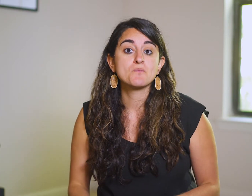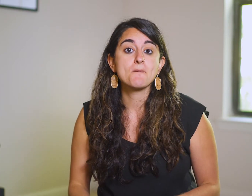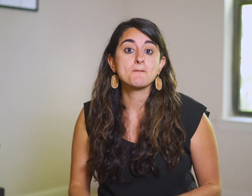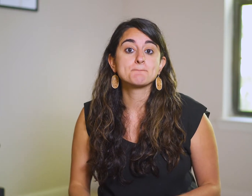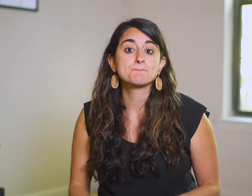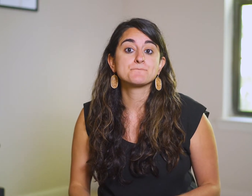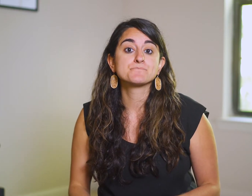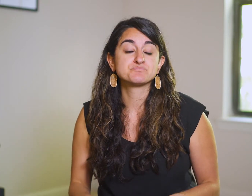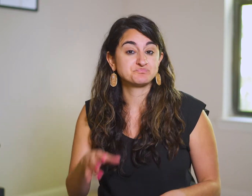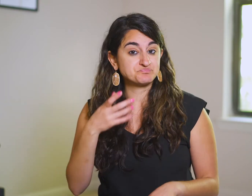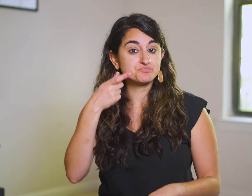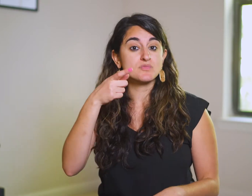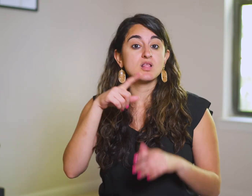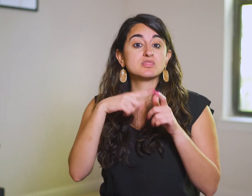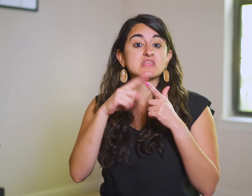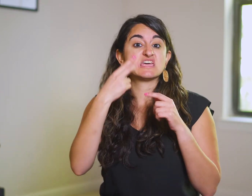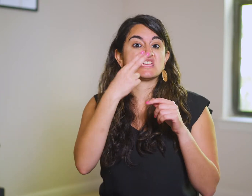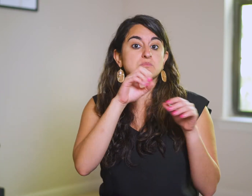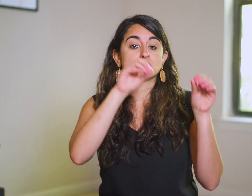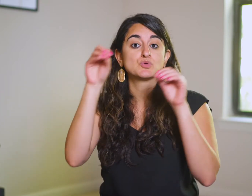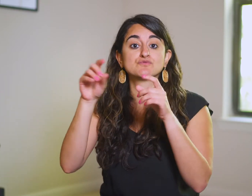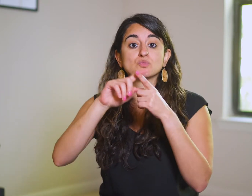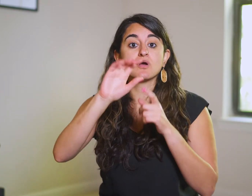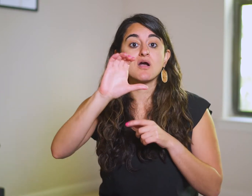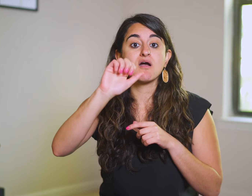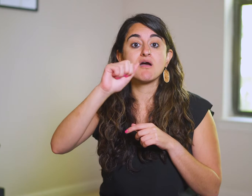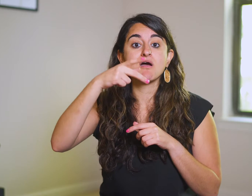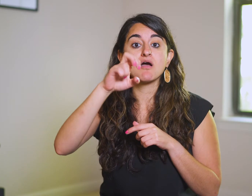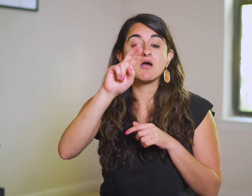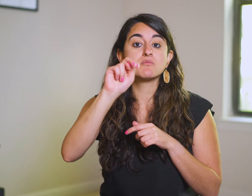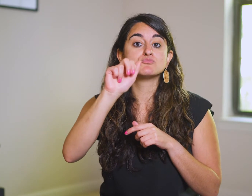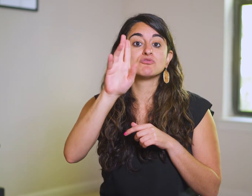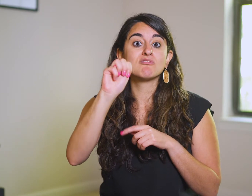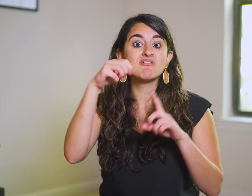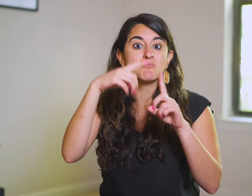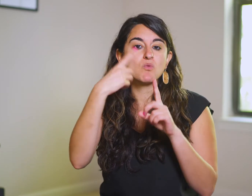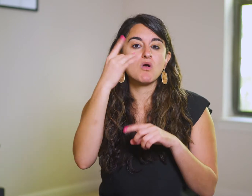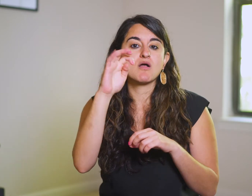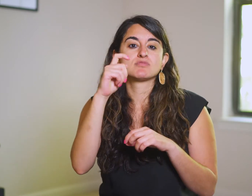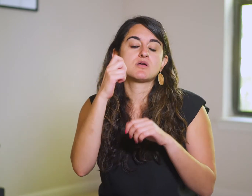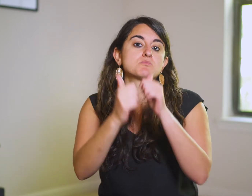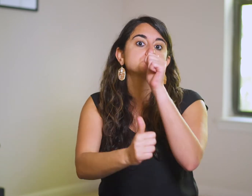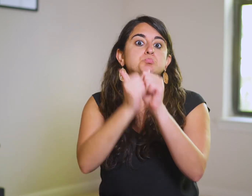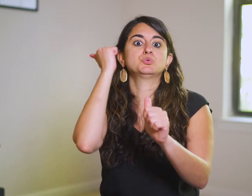Then He moves to Capernaum, one of the most